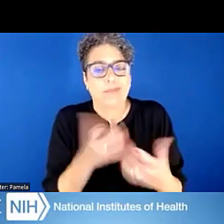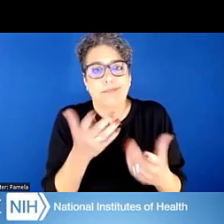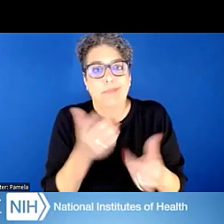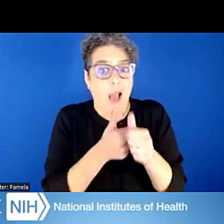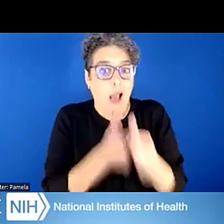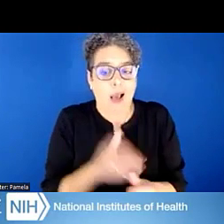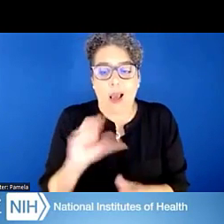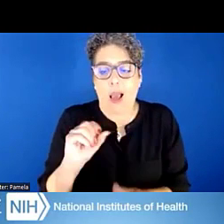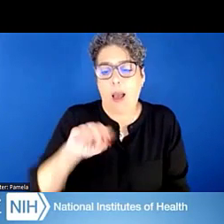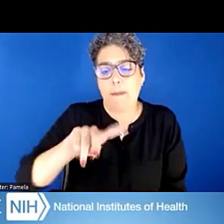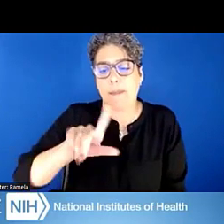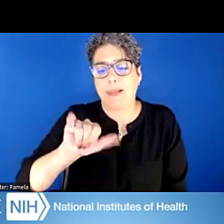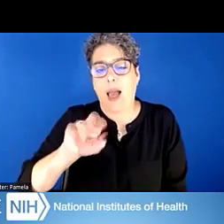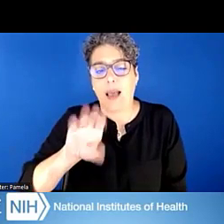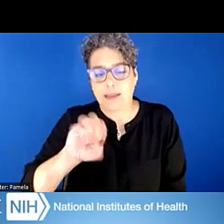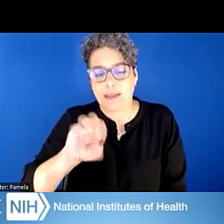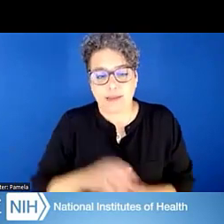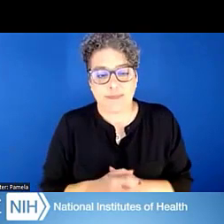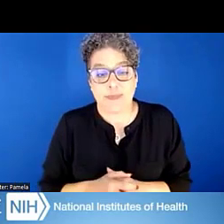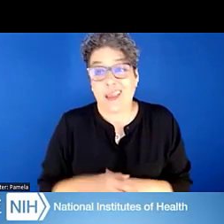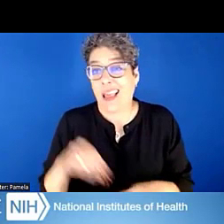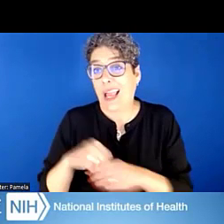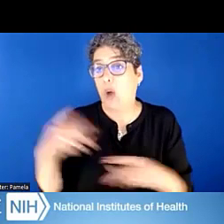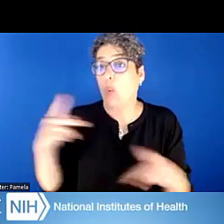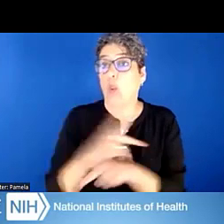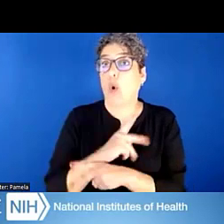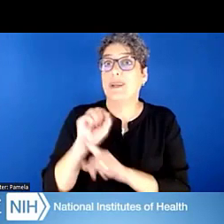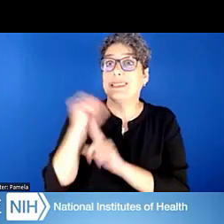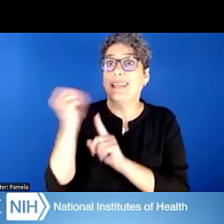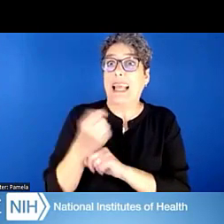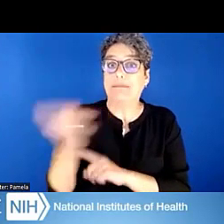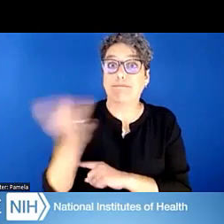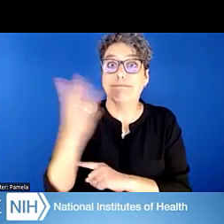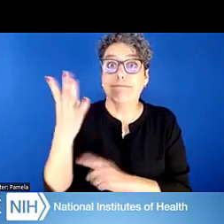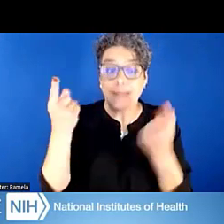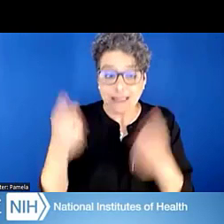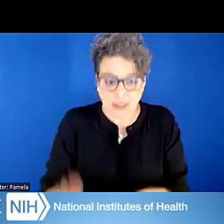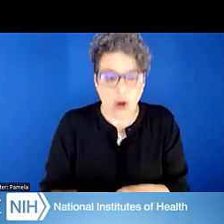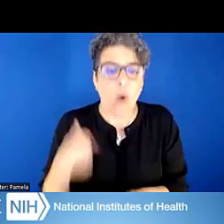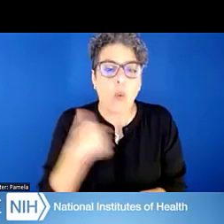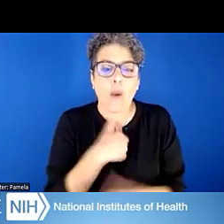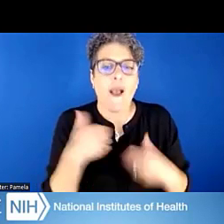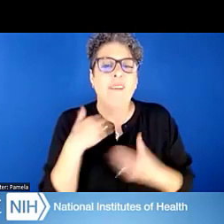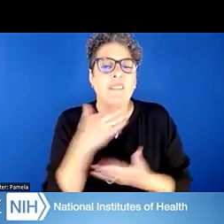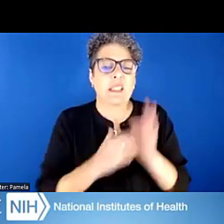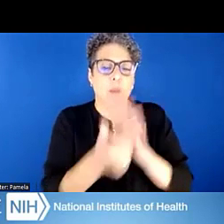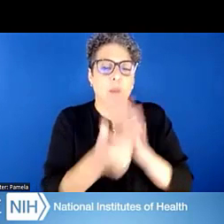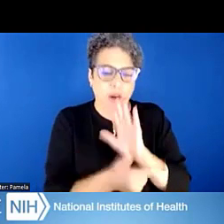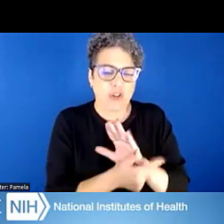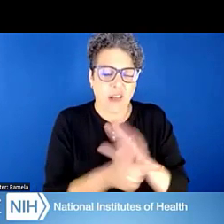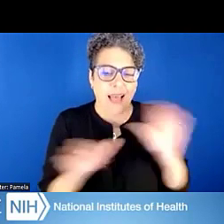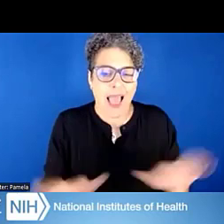And then in worst-case scenarios, there are regulatory actions that we can take, and those are mainly against institutions,